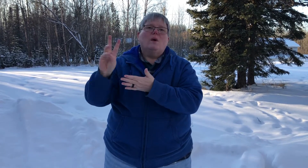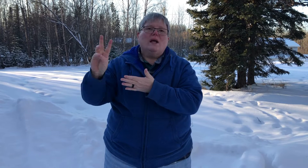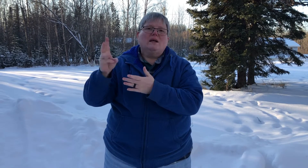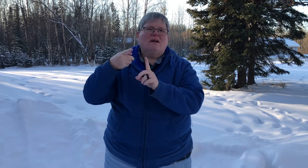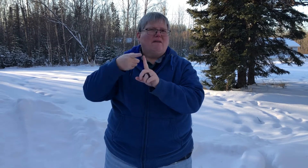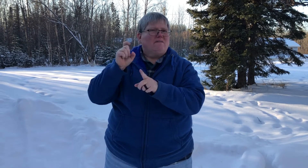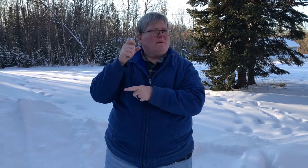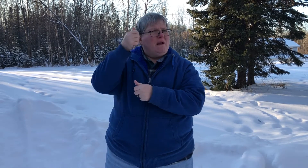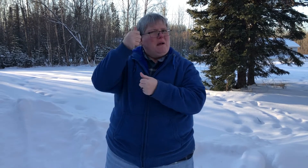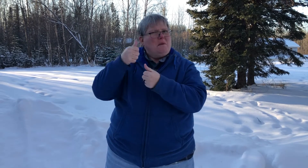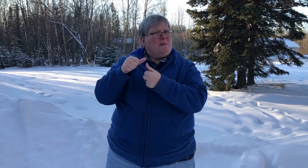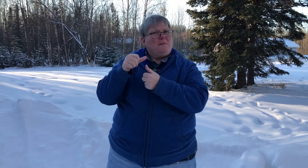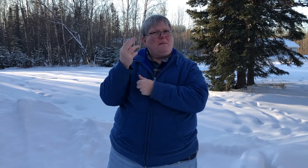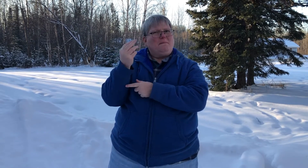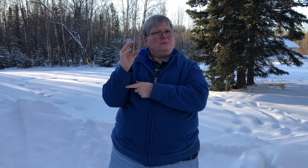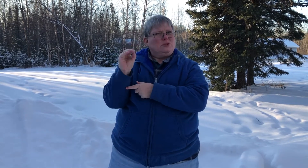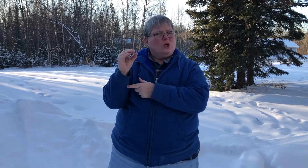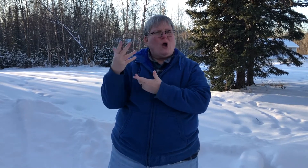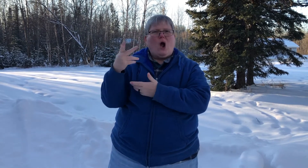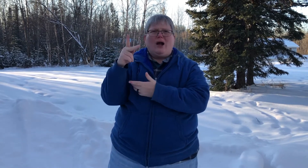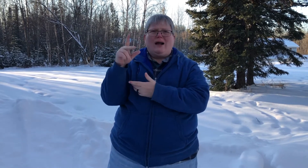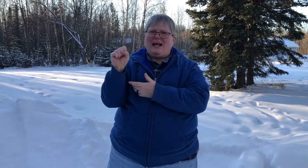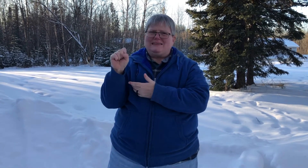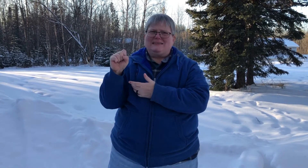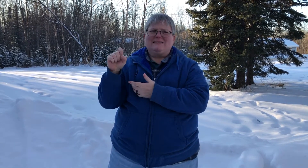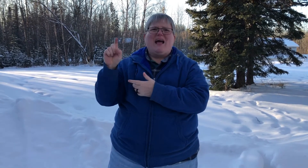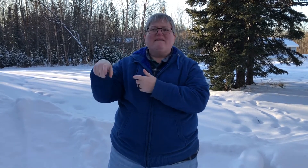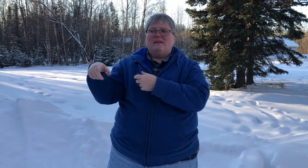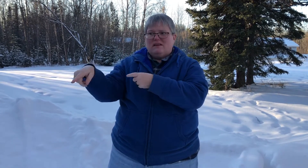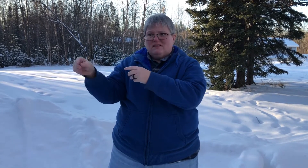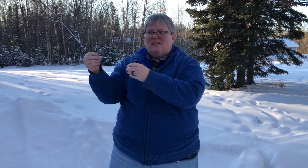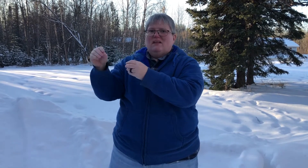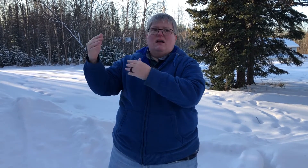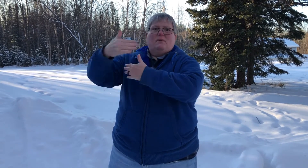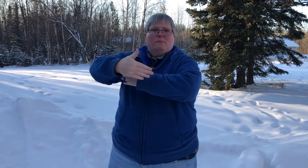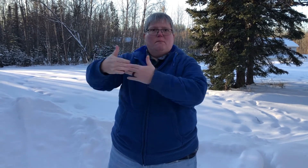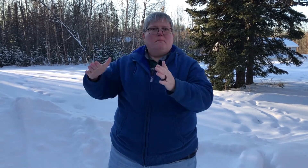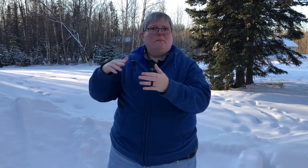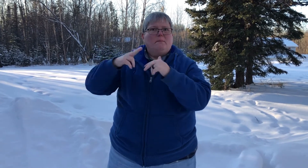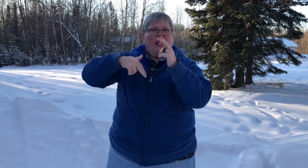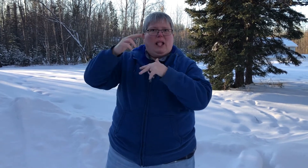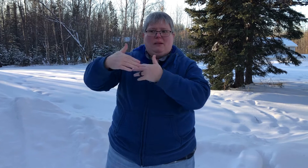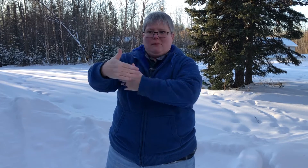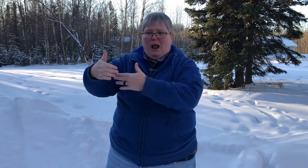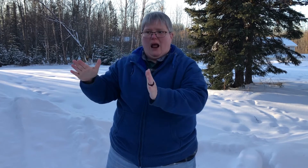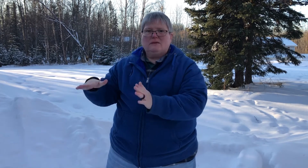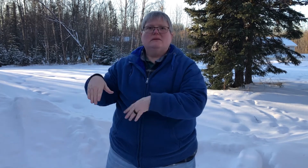six weeks out. And I can't remember if it was Missouri or Kansas, but they gotta build a box.